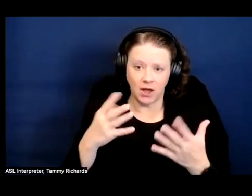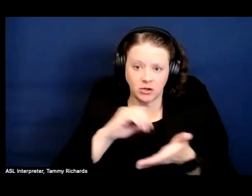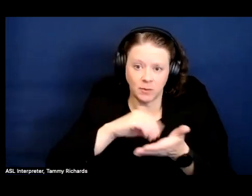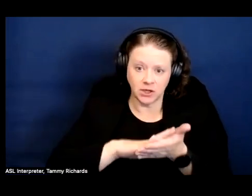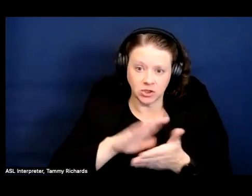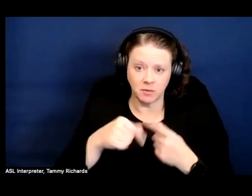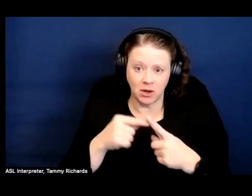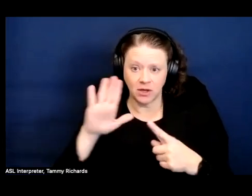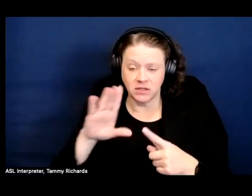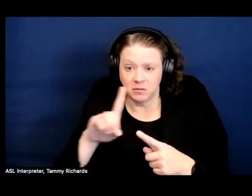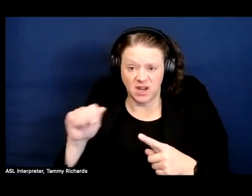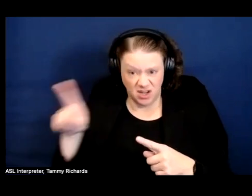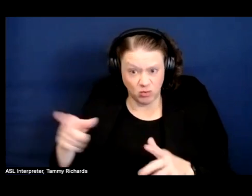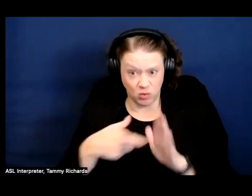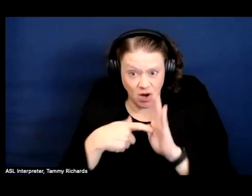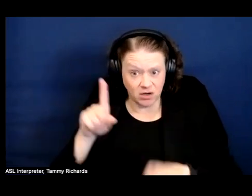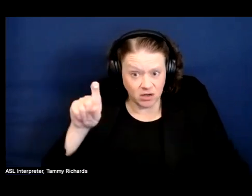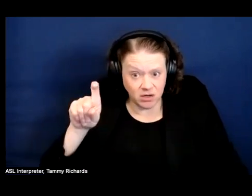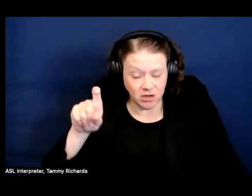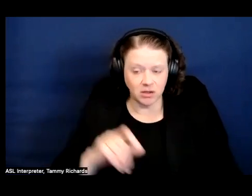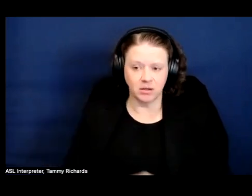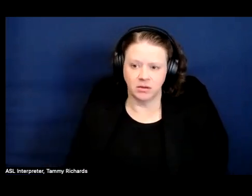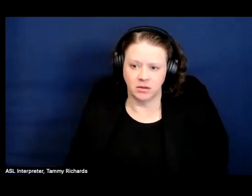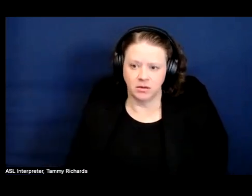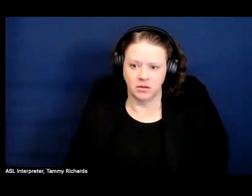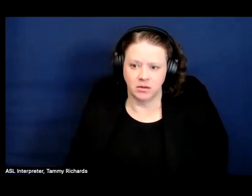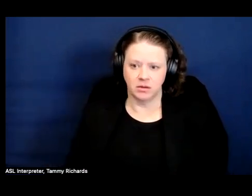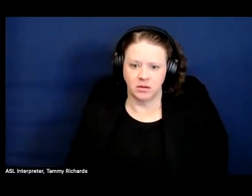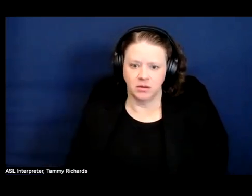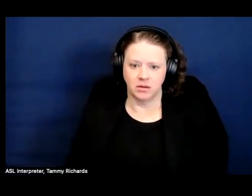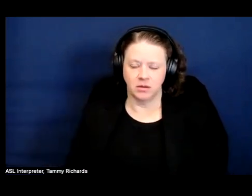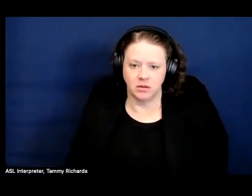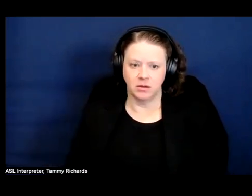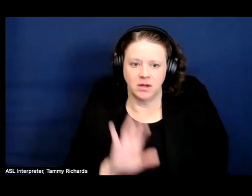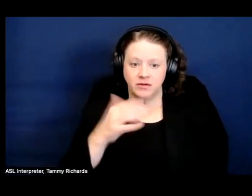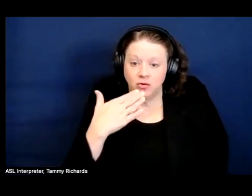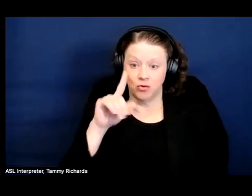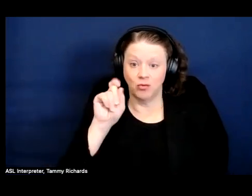to be eligible to rent a place. And so that comes into play,